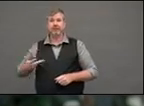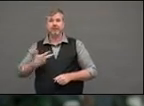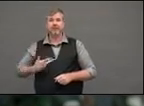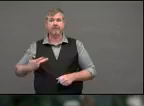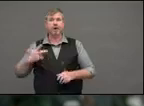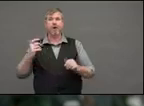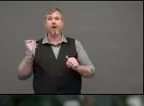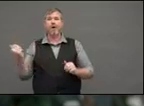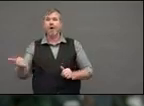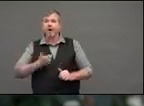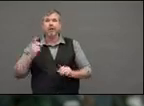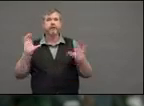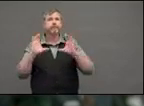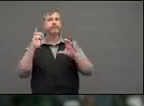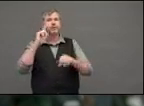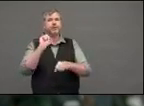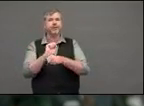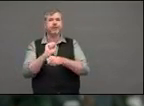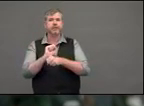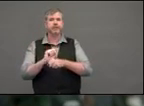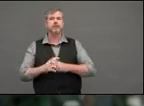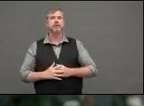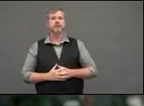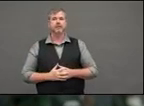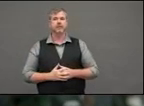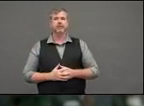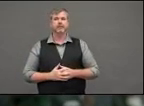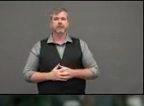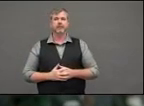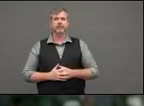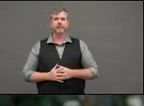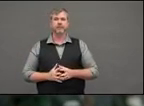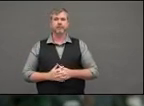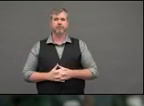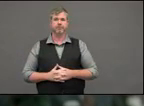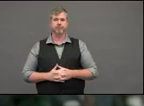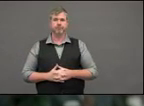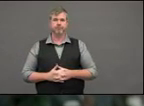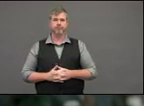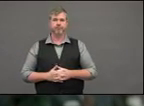so basically it's like um we're competing with people of